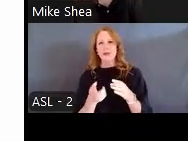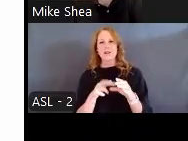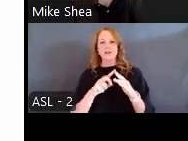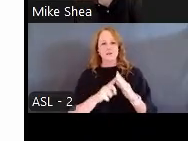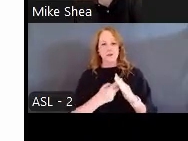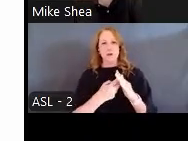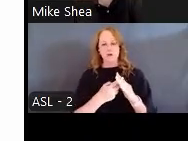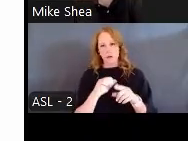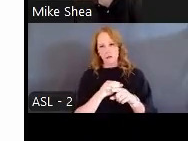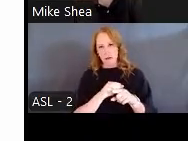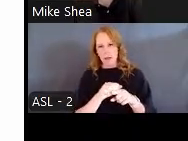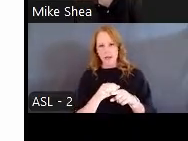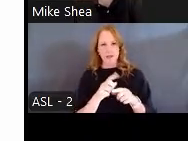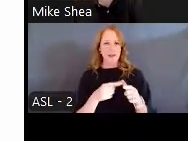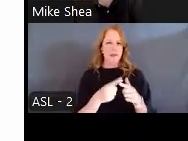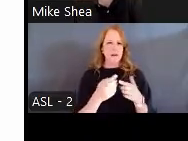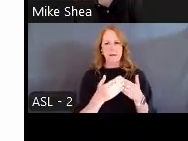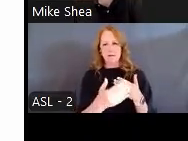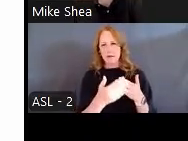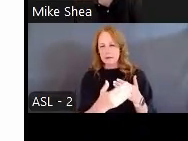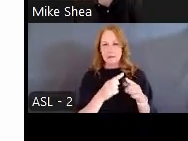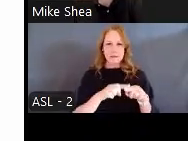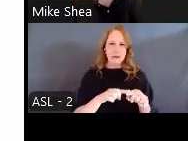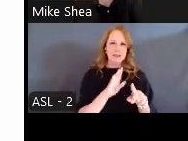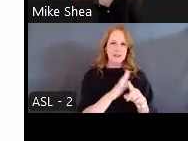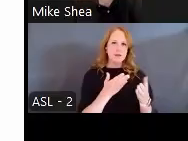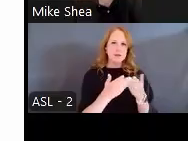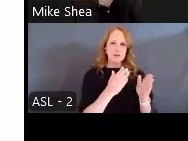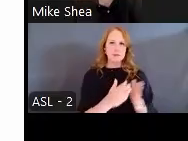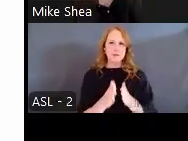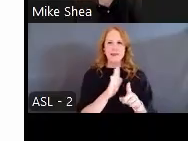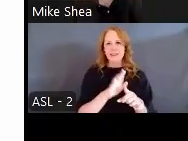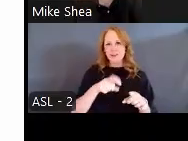their needs according to their service plan um over time stays with them to provide services